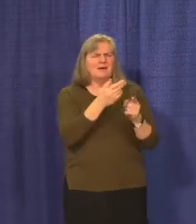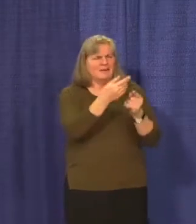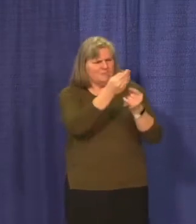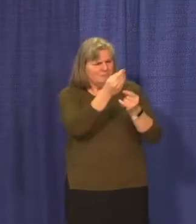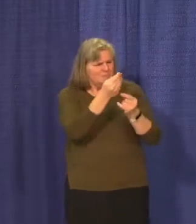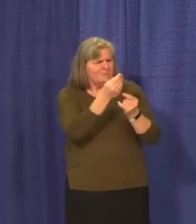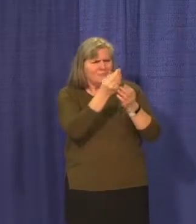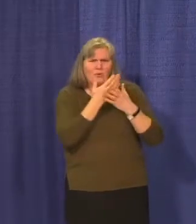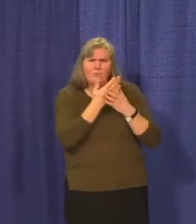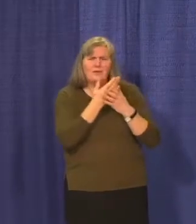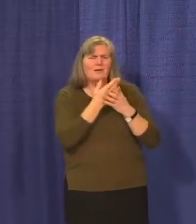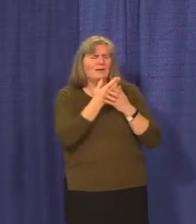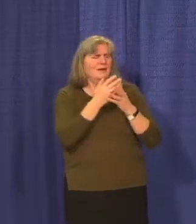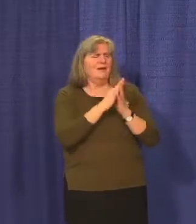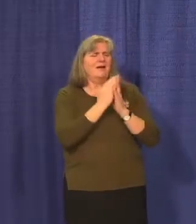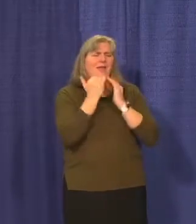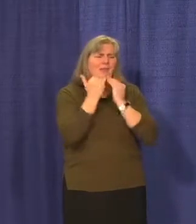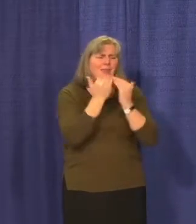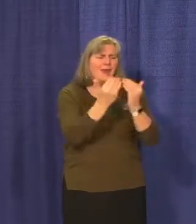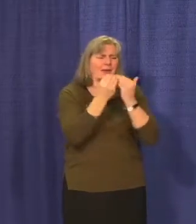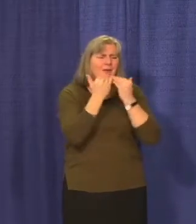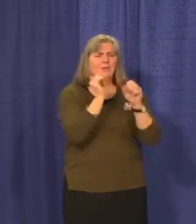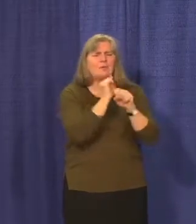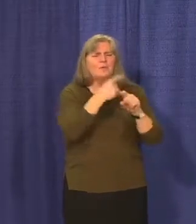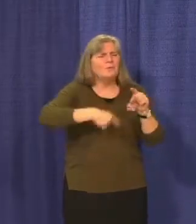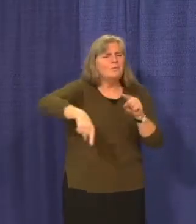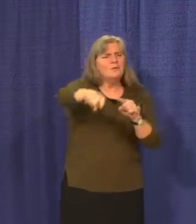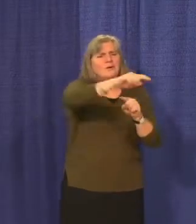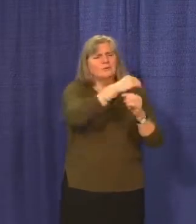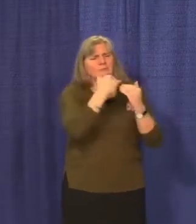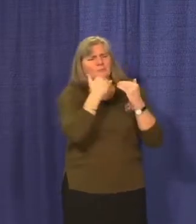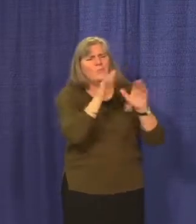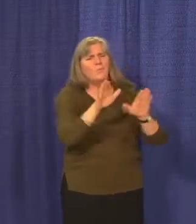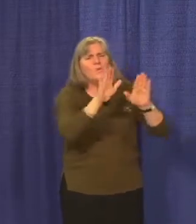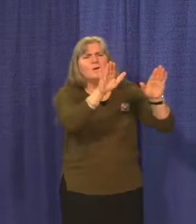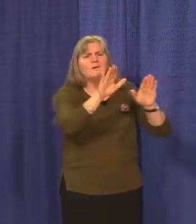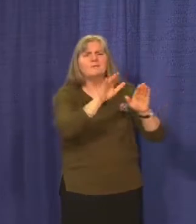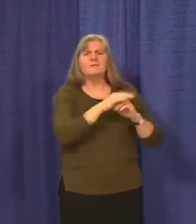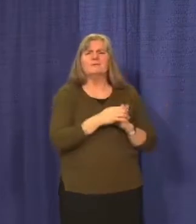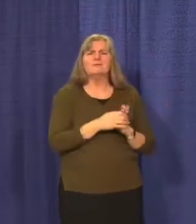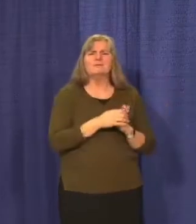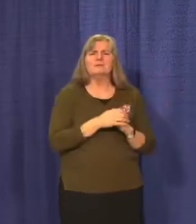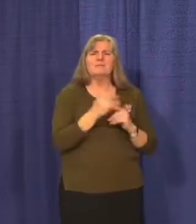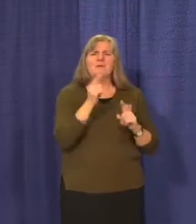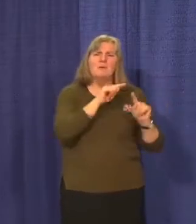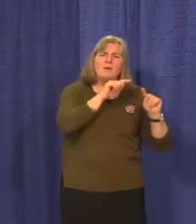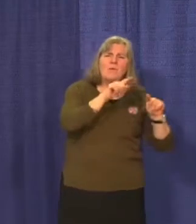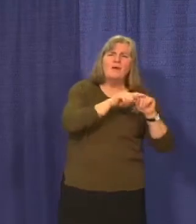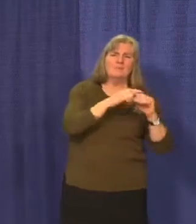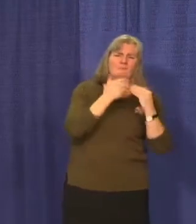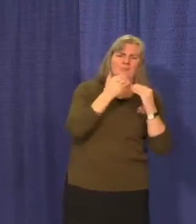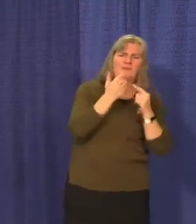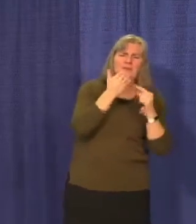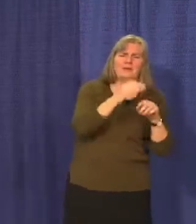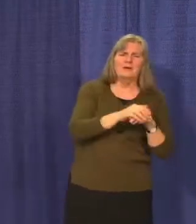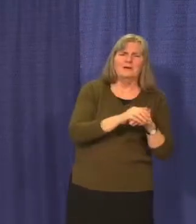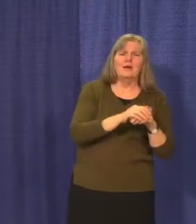Everybody I spoke to that came to get immunized yesterday praised the work that was going on there.